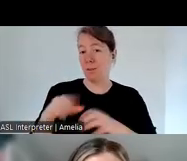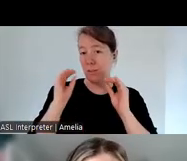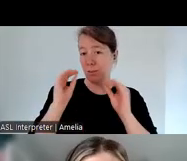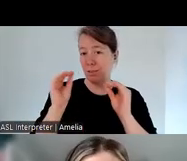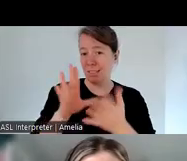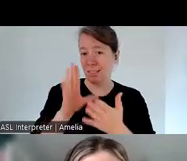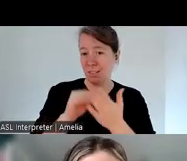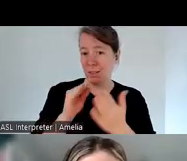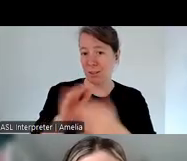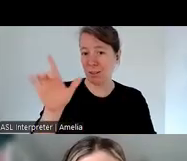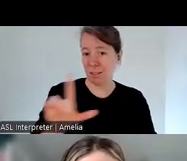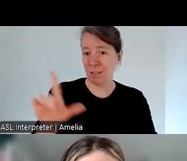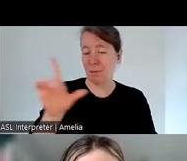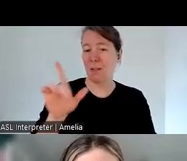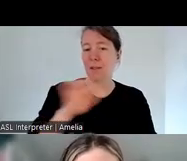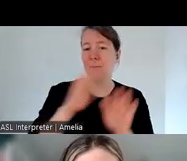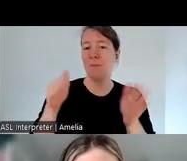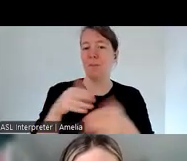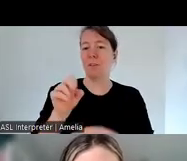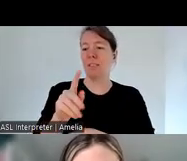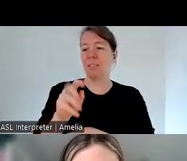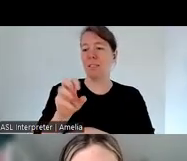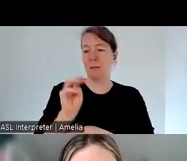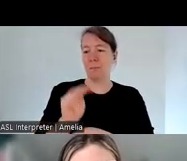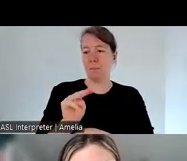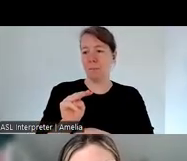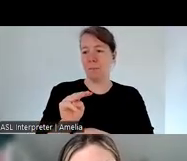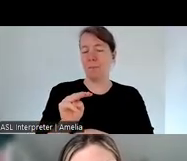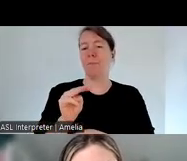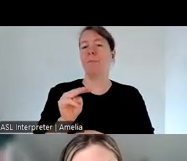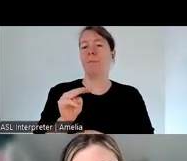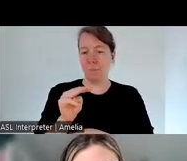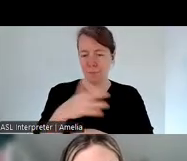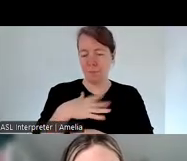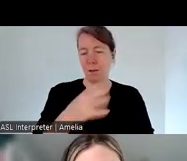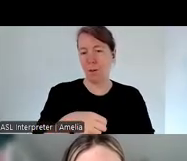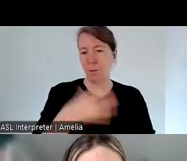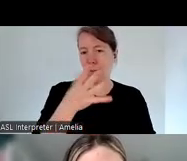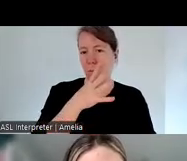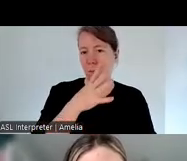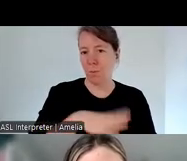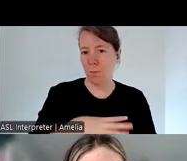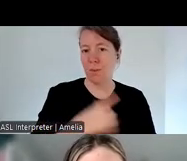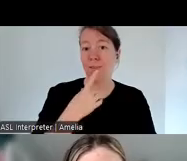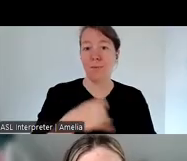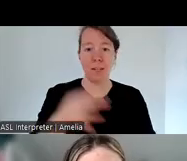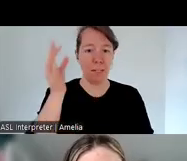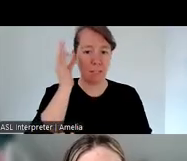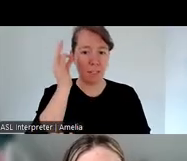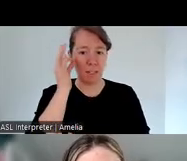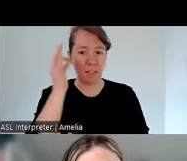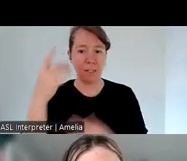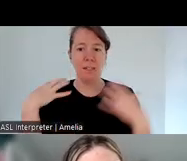uh, focusing on STEM. Um I am a white woman with red hair wearing a printed dress.